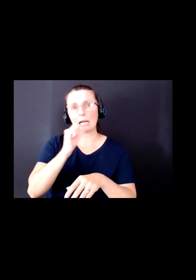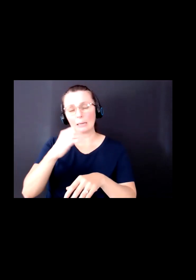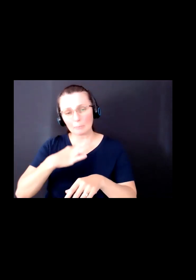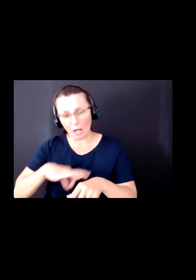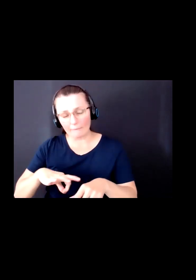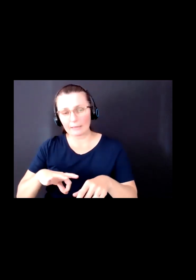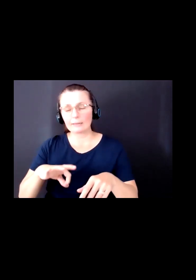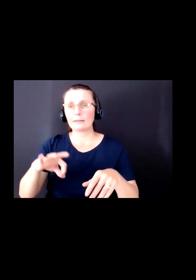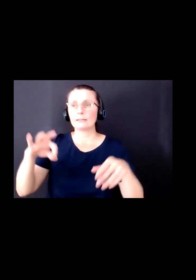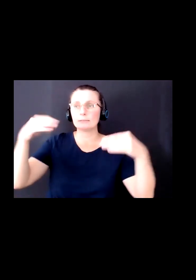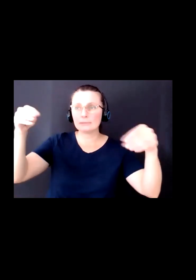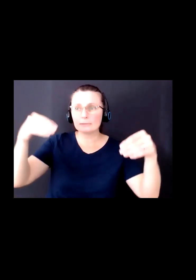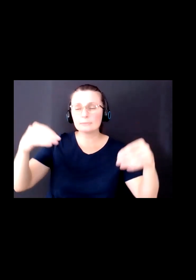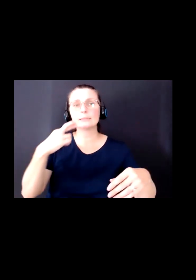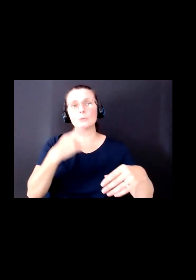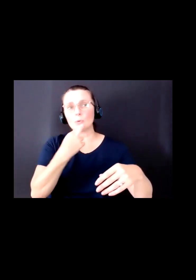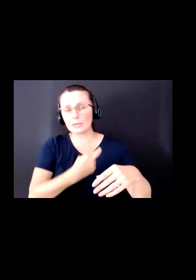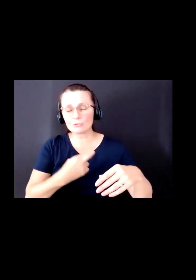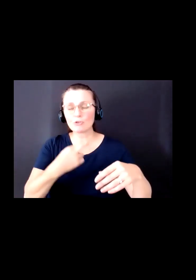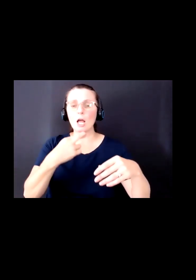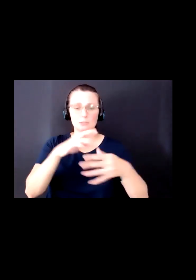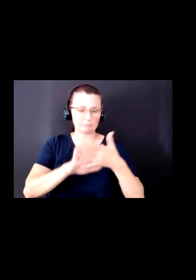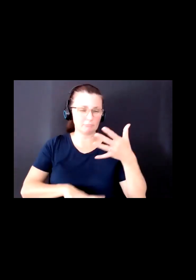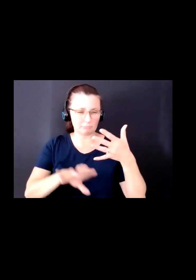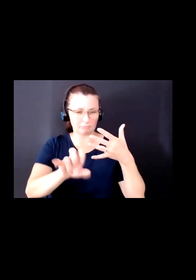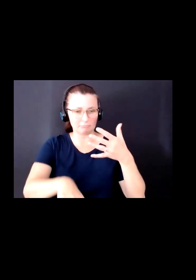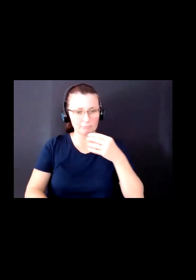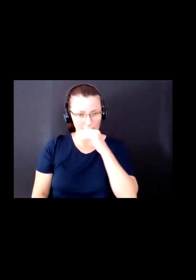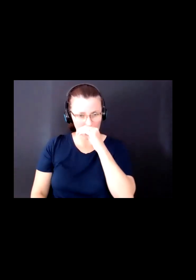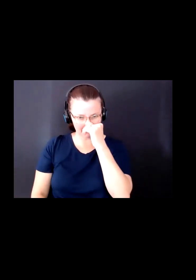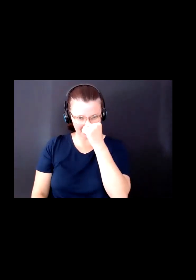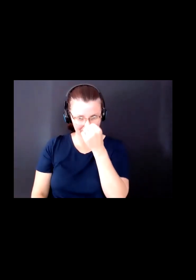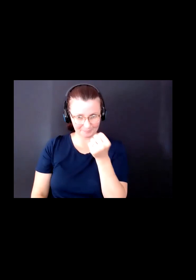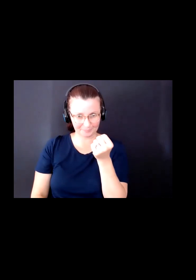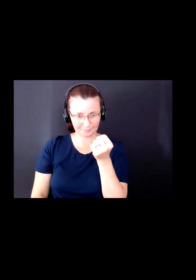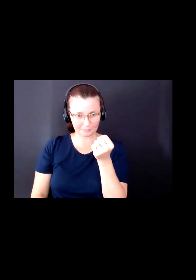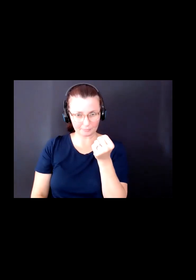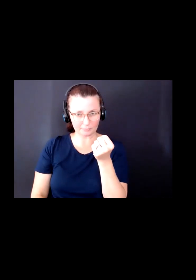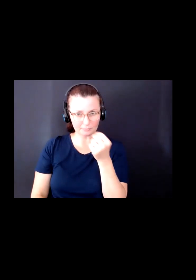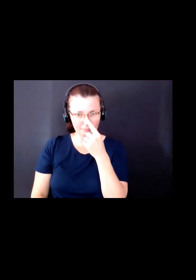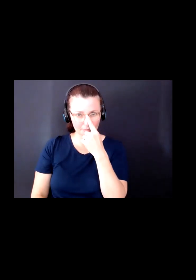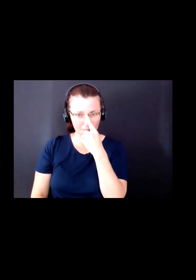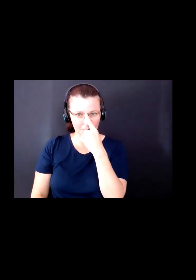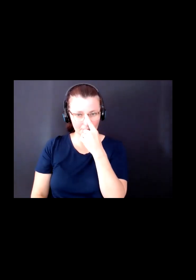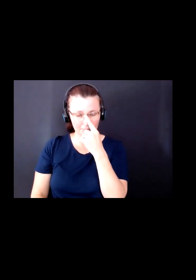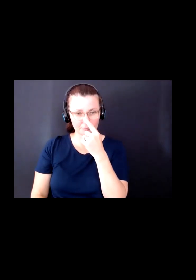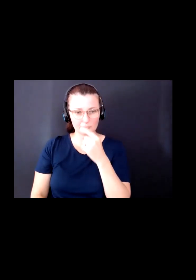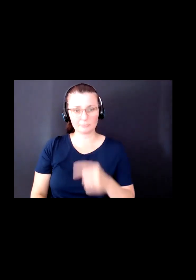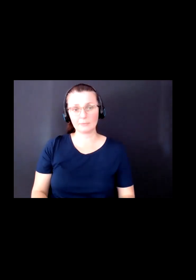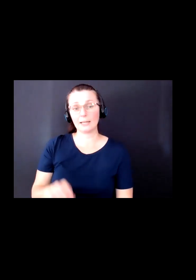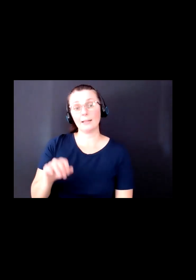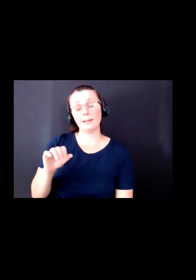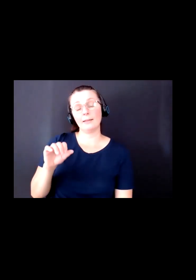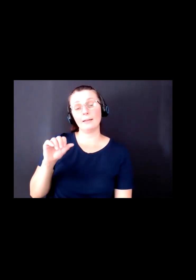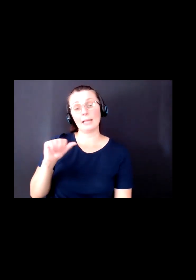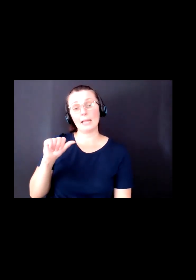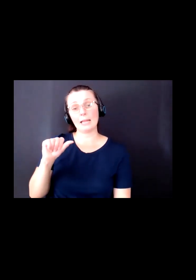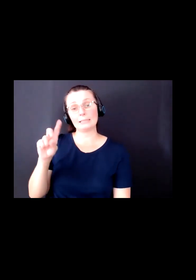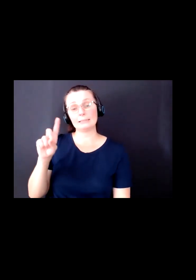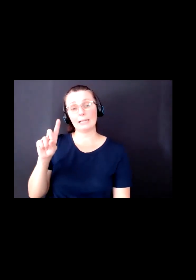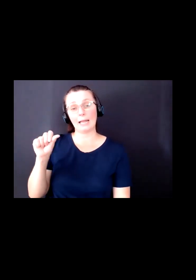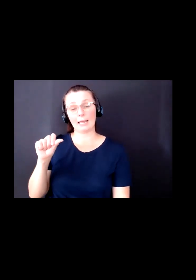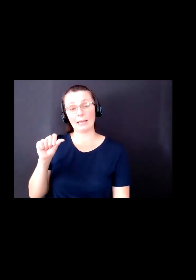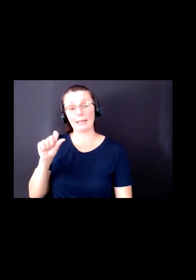establishments, restaurants, etcetera. So, the ADA requires that state and local